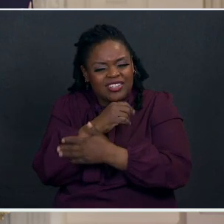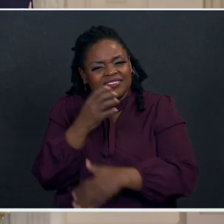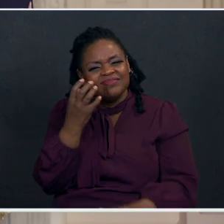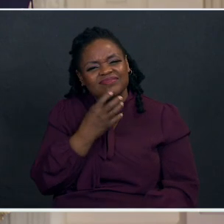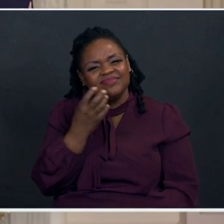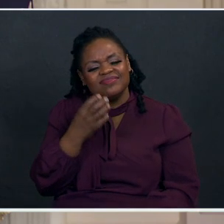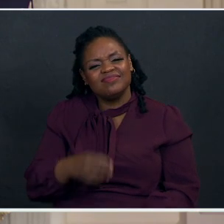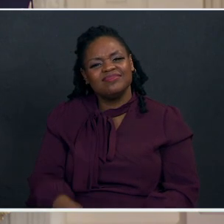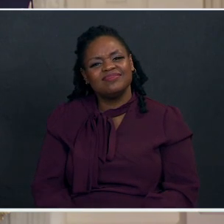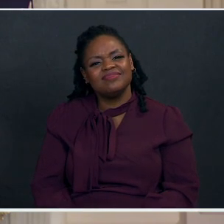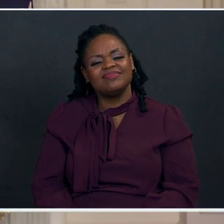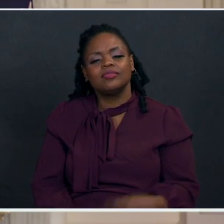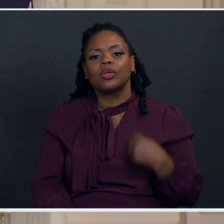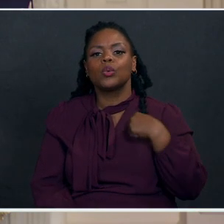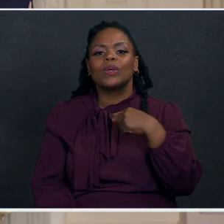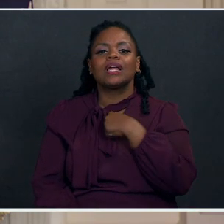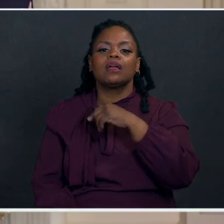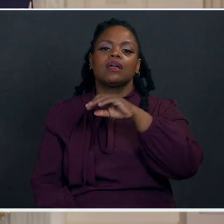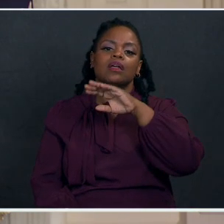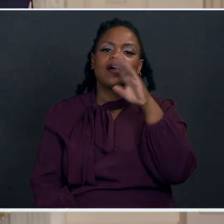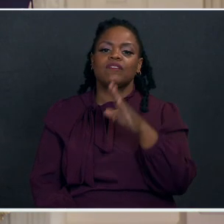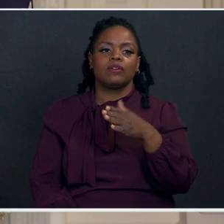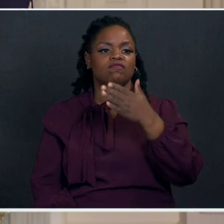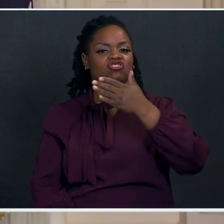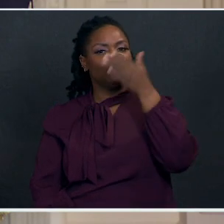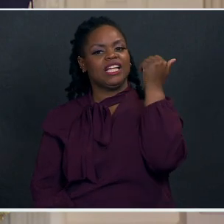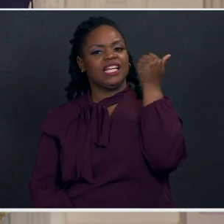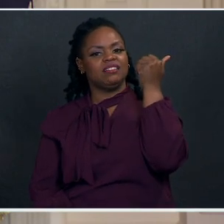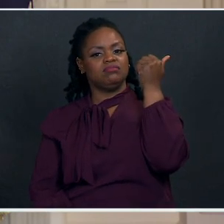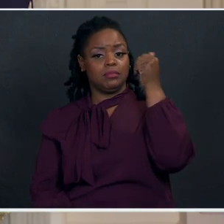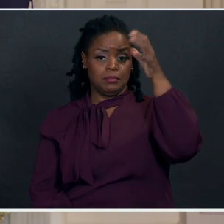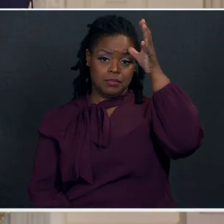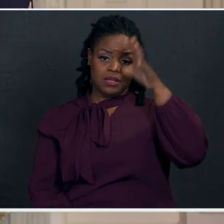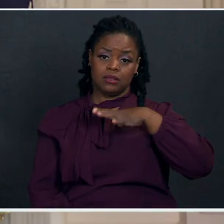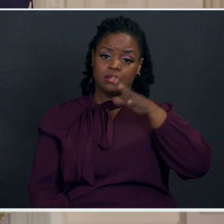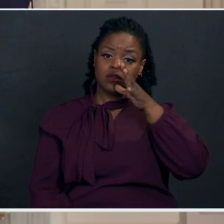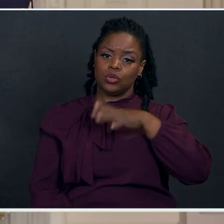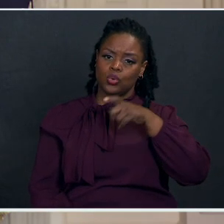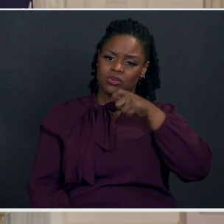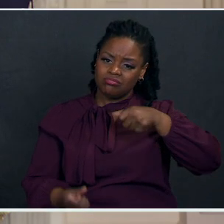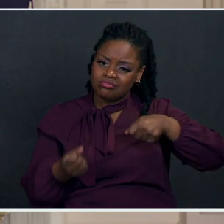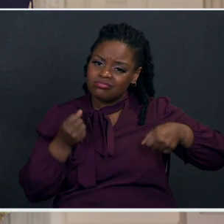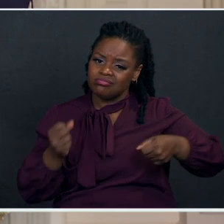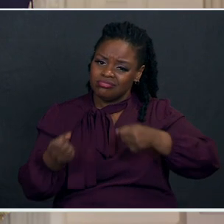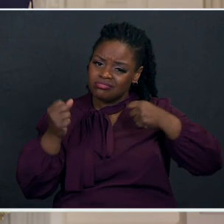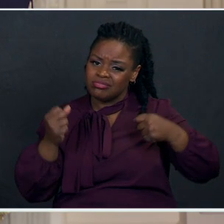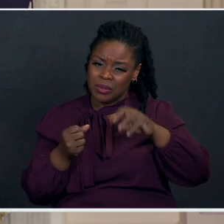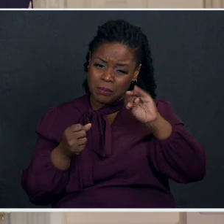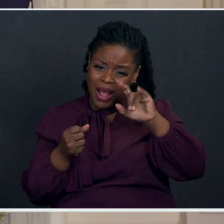who dug the coal and built the nation. We're going to do right by them and make sure they have opportunities